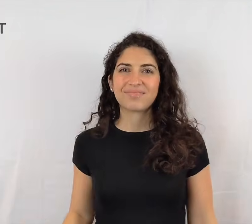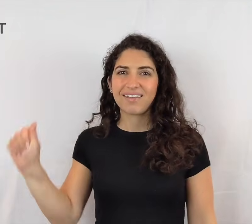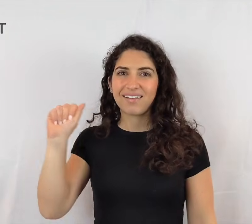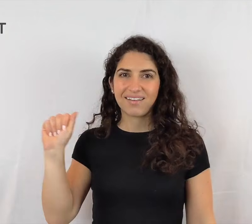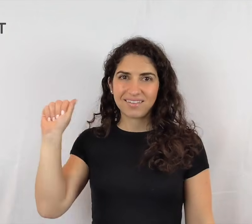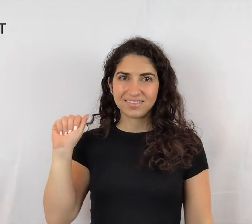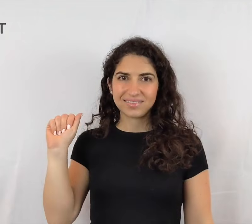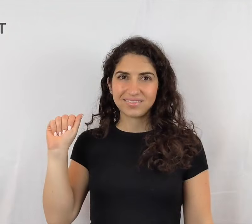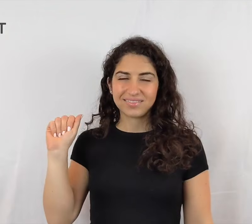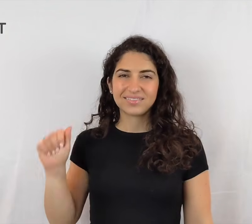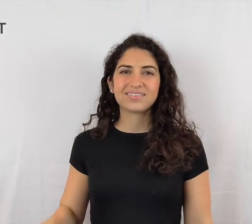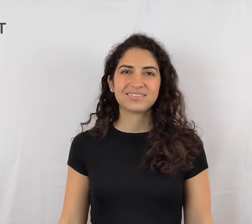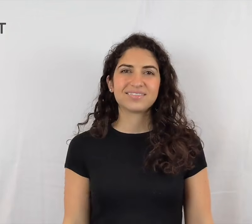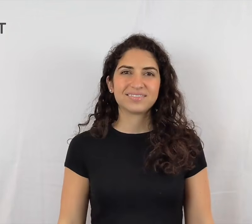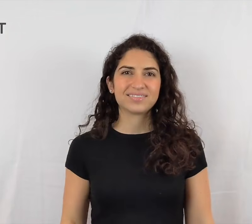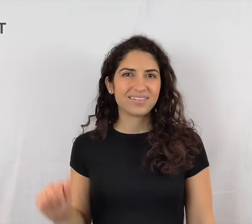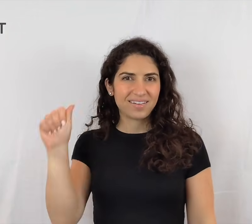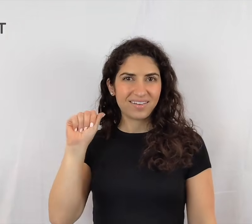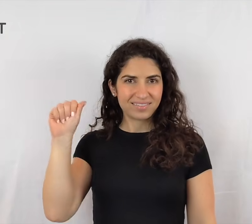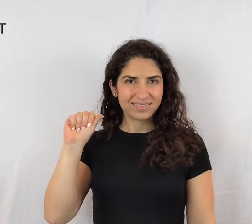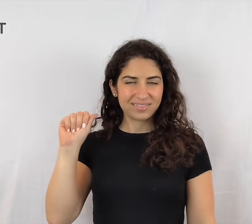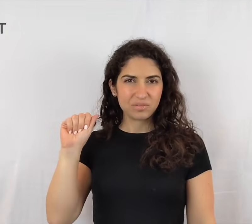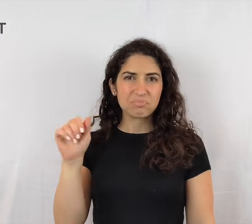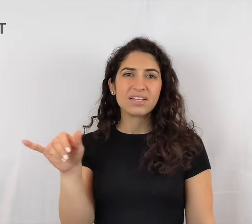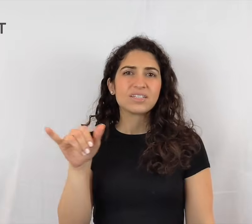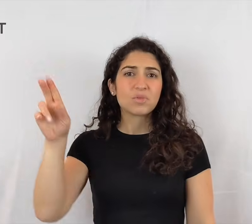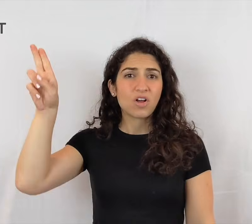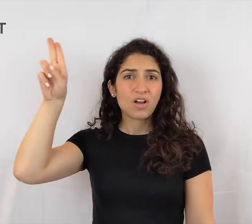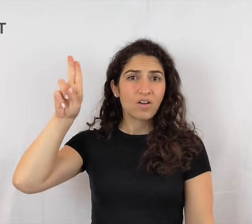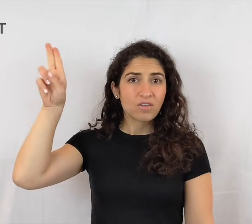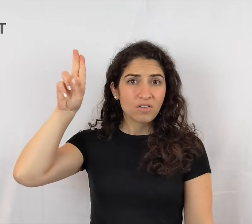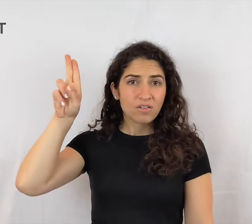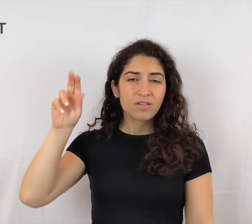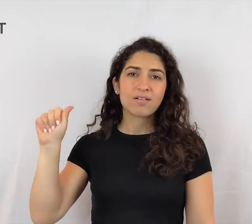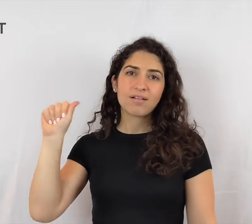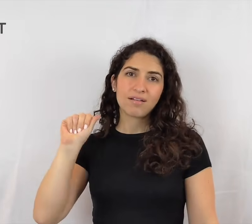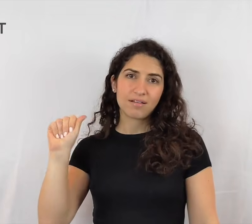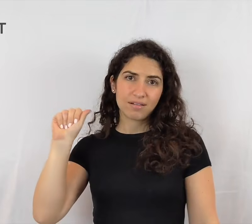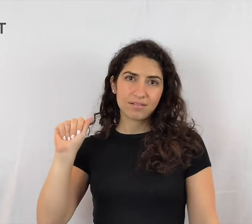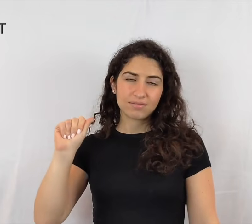Aunt. Aunt. Similar to uncle.